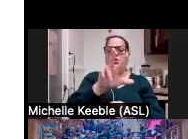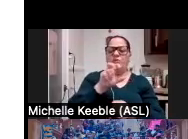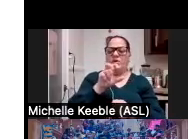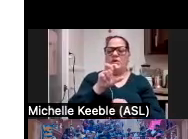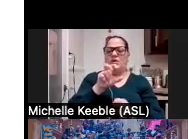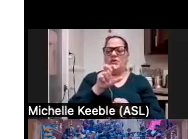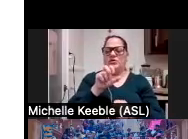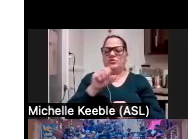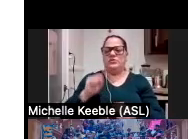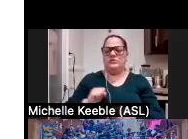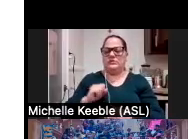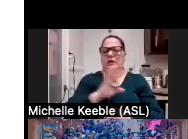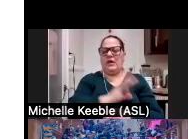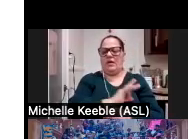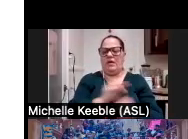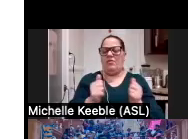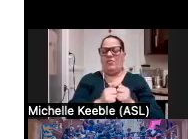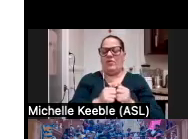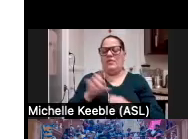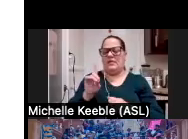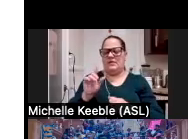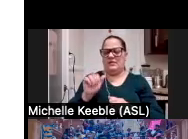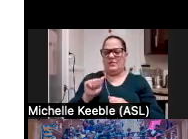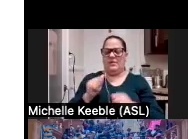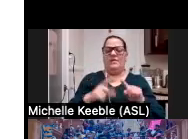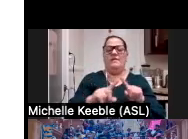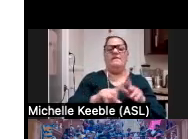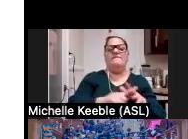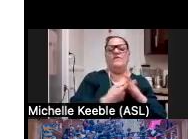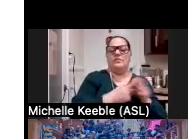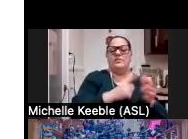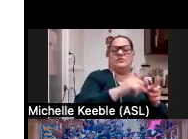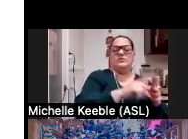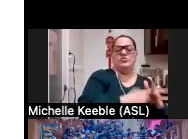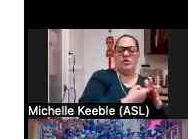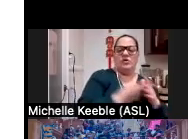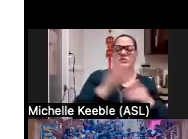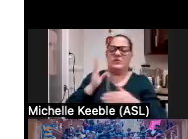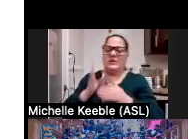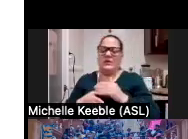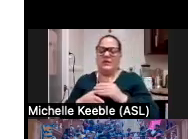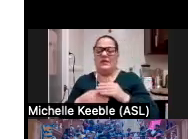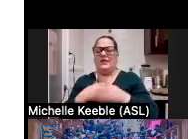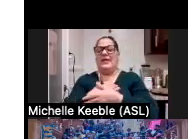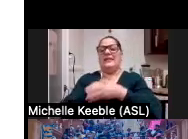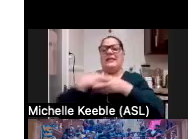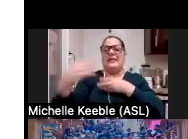disabilities running the enterprise from top to bottom and they outgrew the space at the